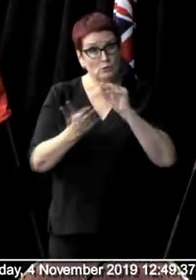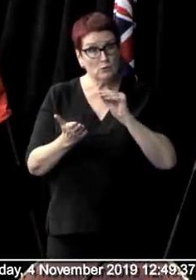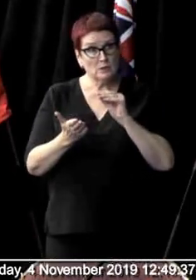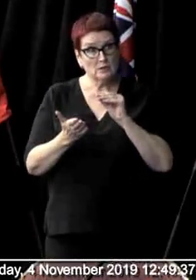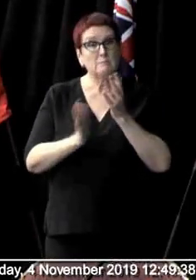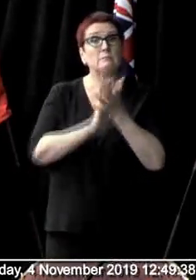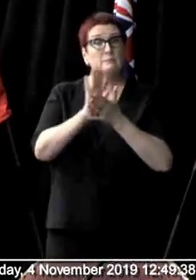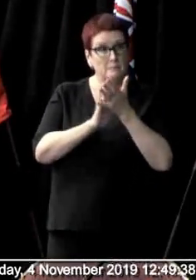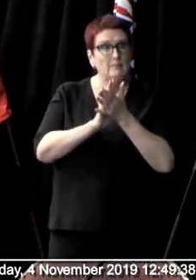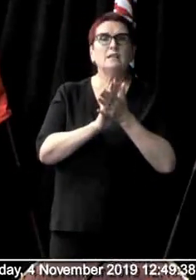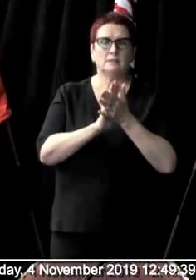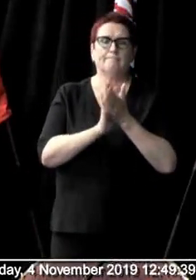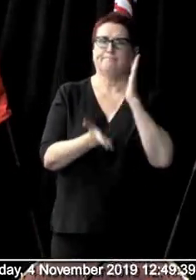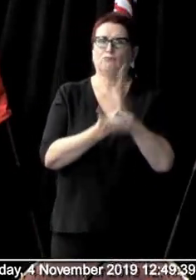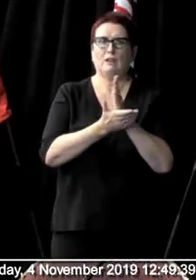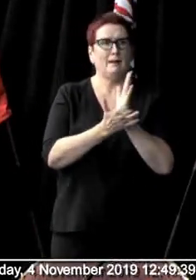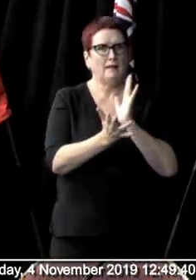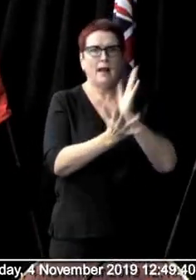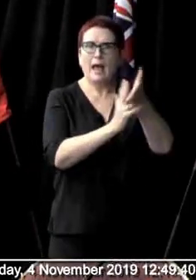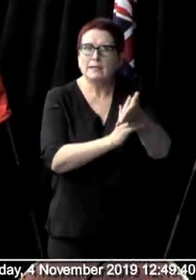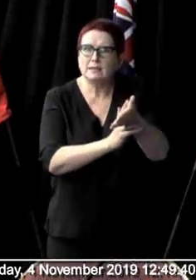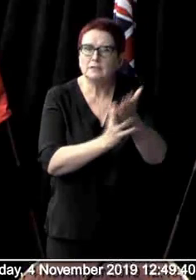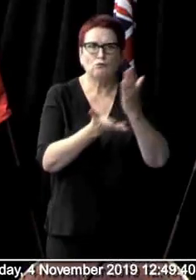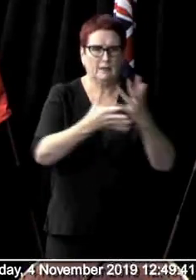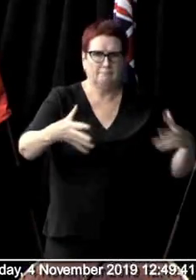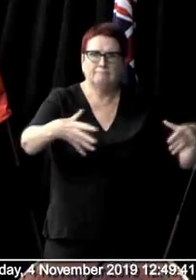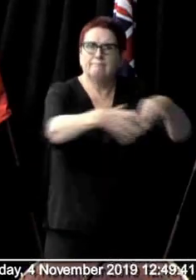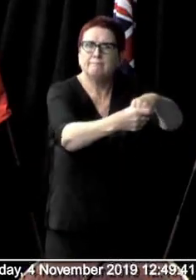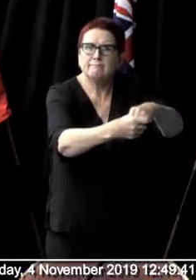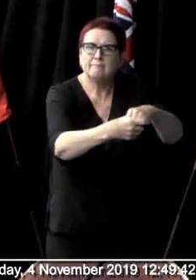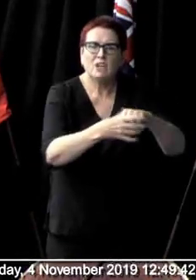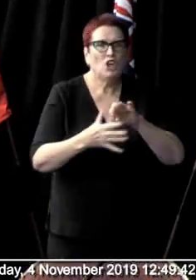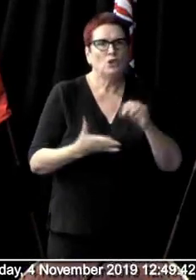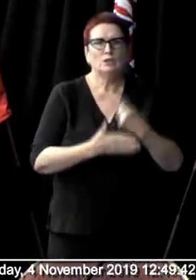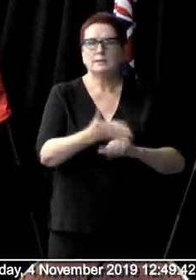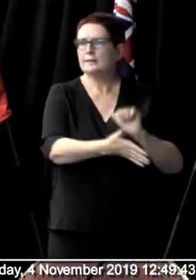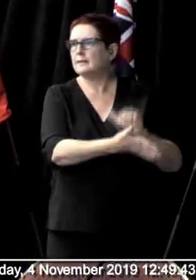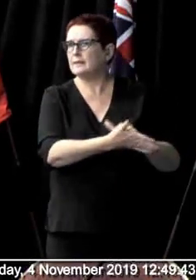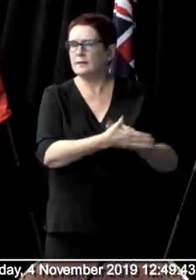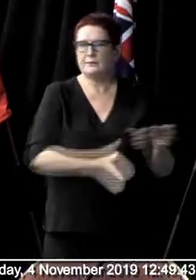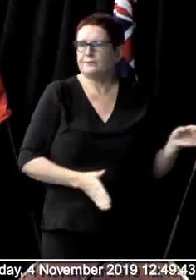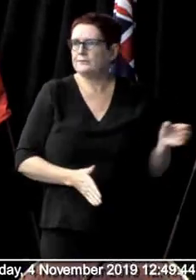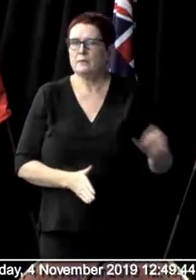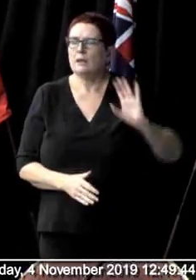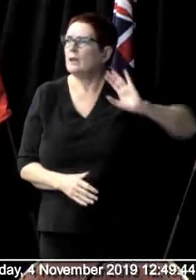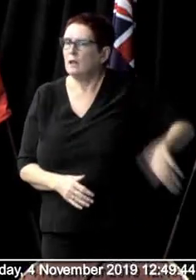as everyone else reflects real access and real participation as opposed to token inclusion? Exact – yes, exactly.